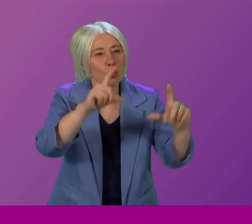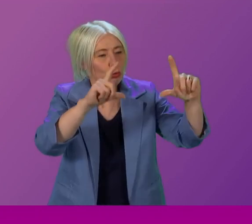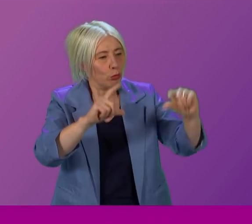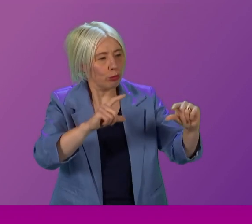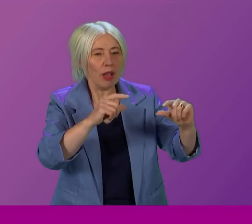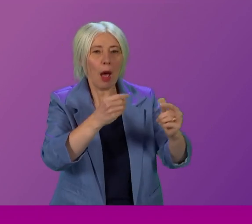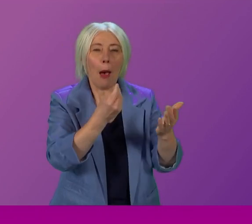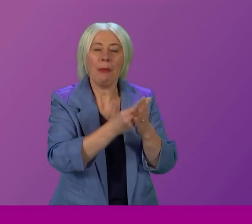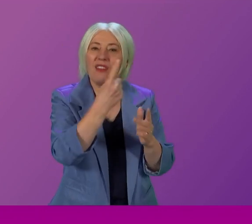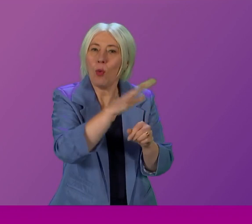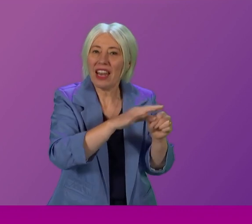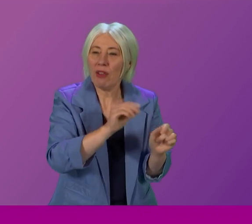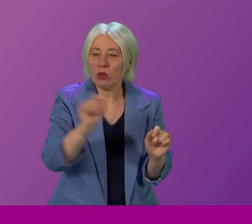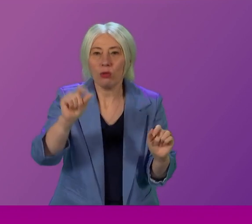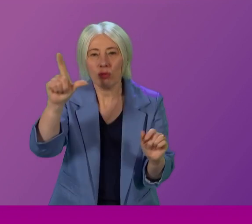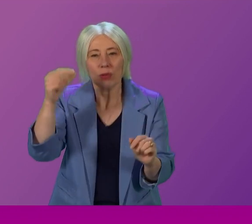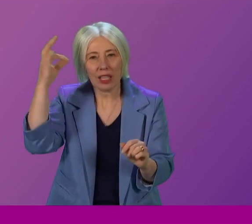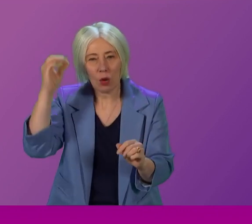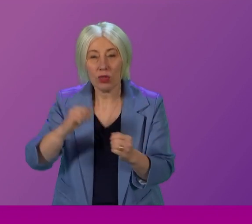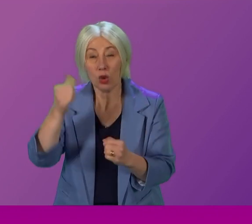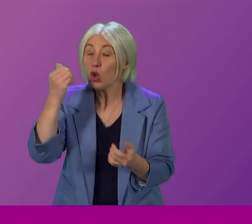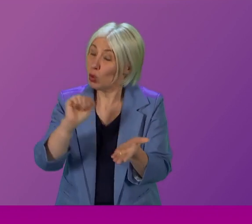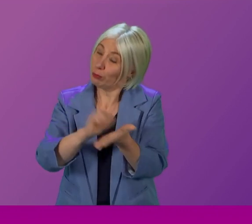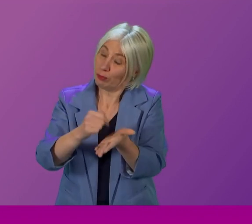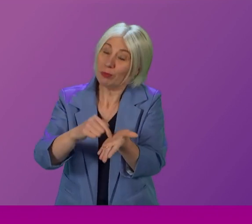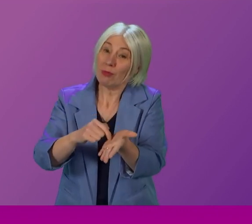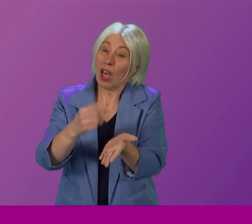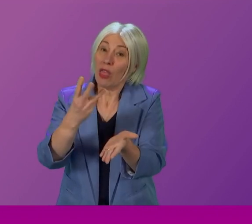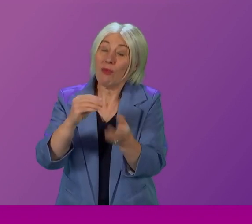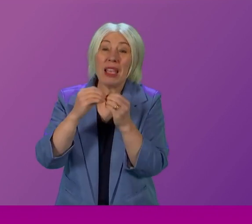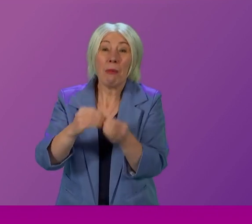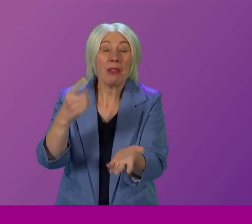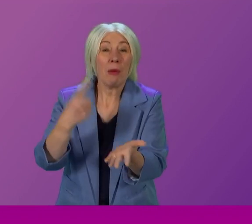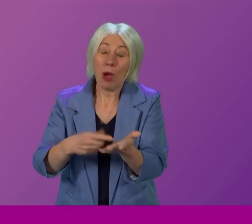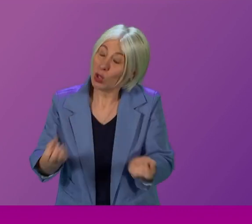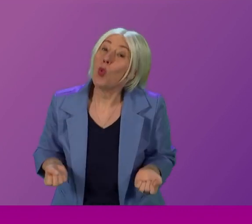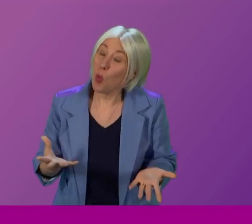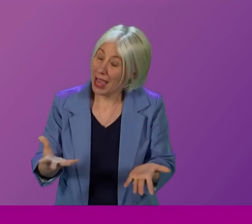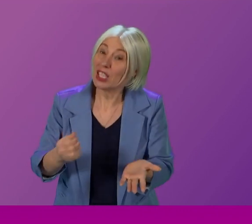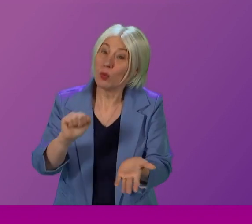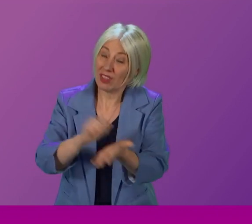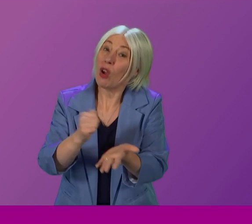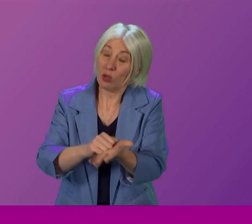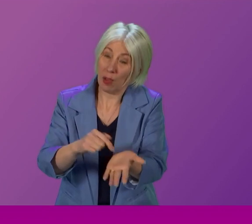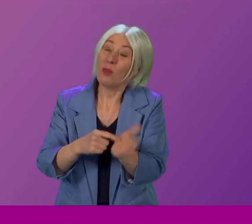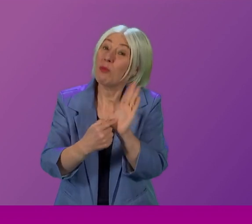The First Minister knows that we published a document showing £3 billion of waste under this Scottish National Party Government—that would be a good place to start.